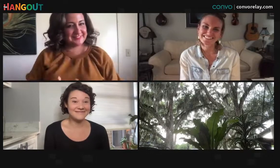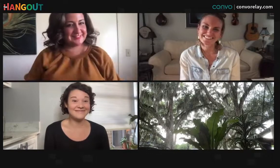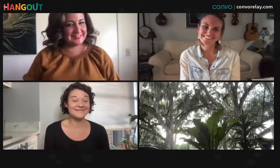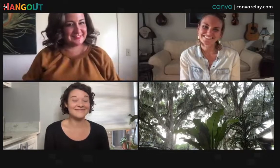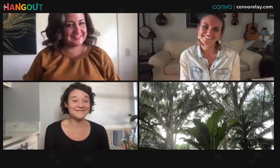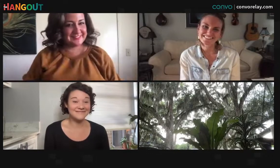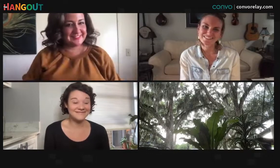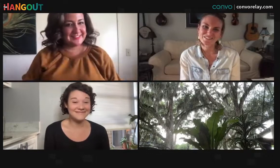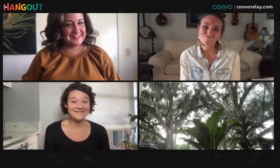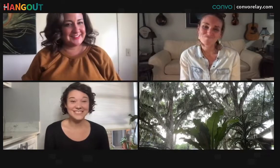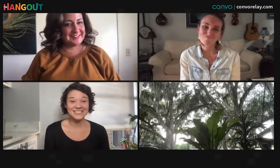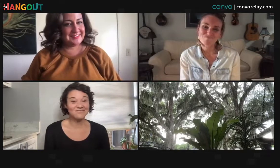message did you guys receive